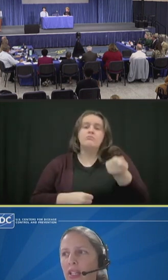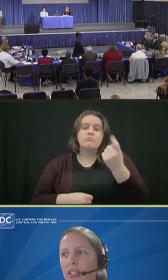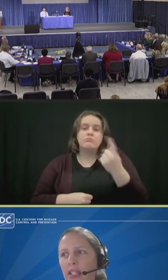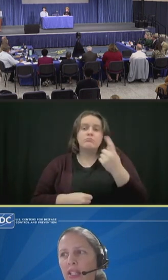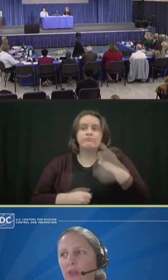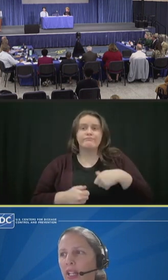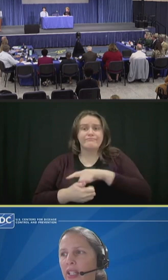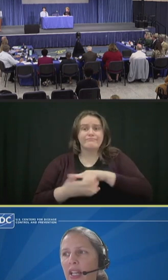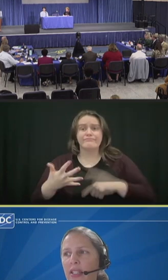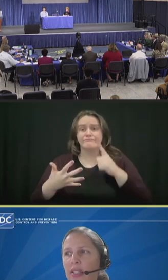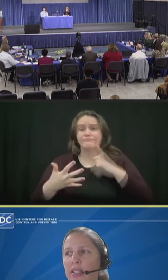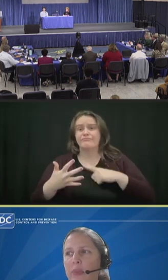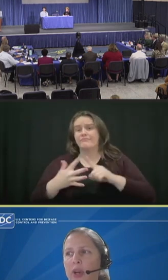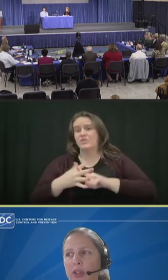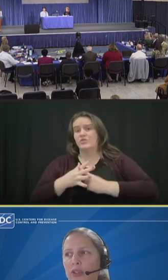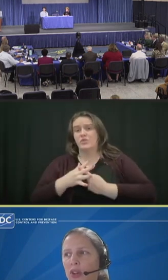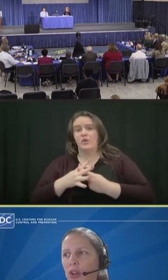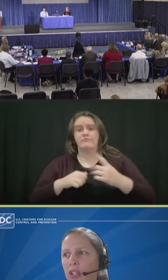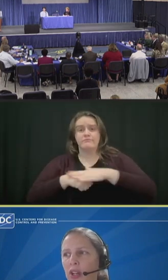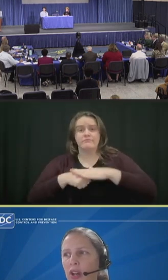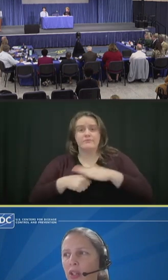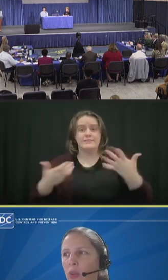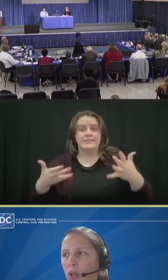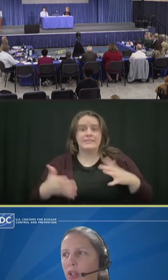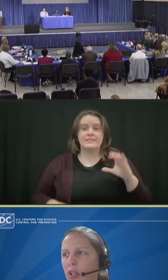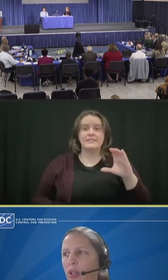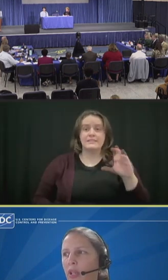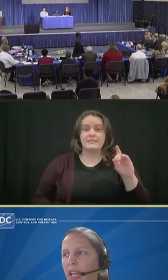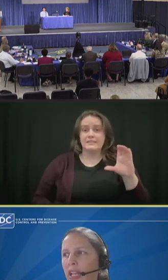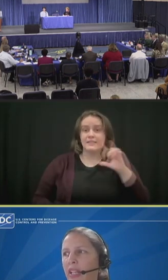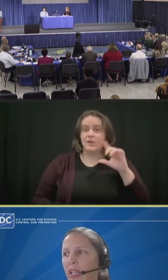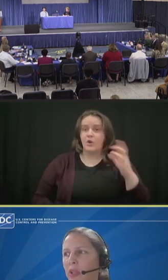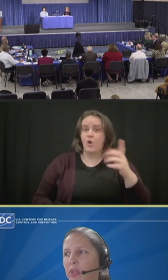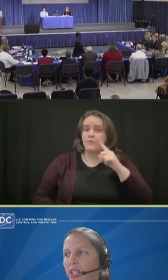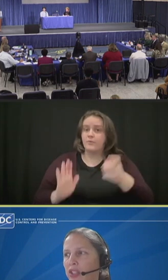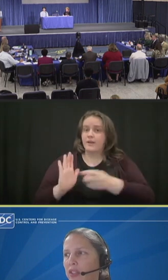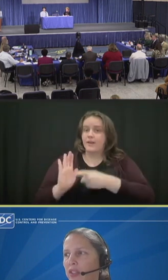CDC recognizes that partners are already hard at work planning the implementation of these